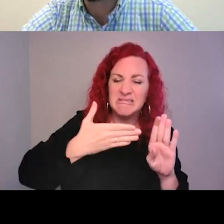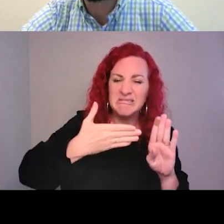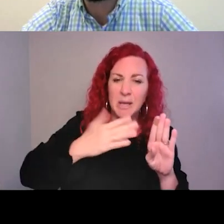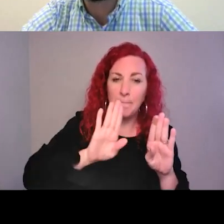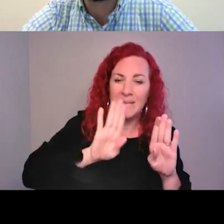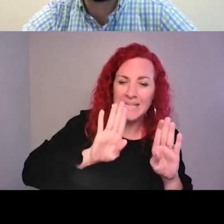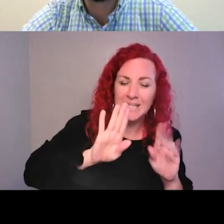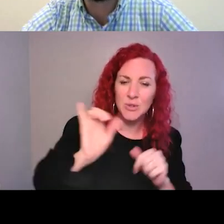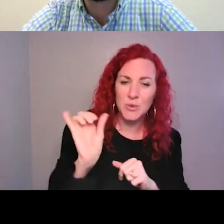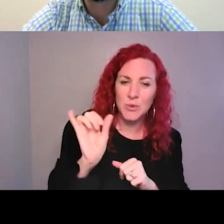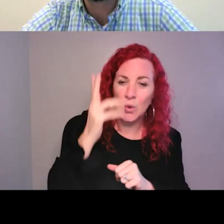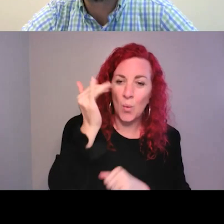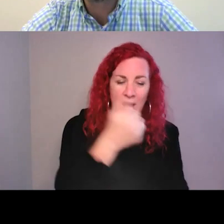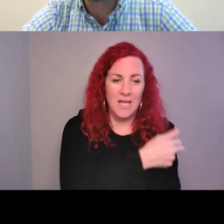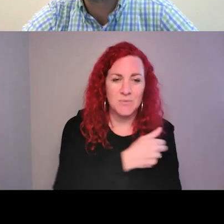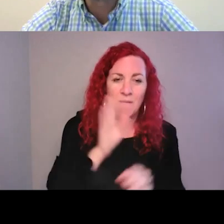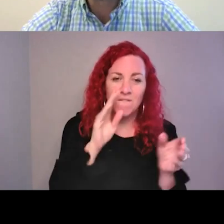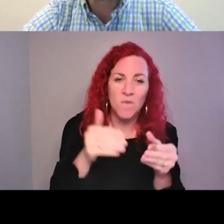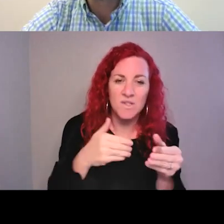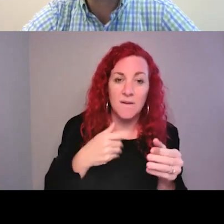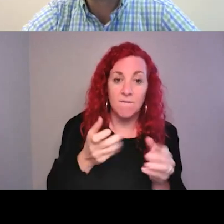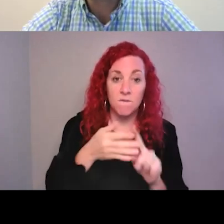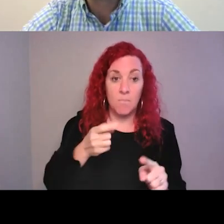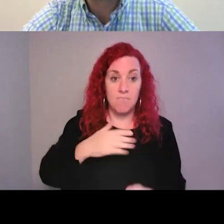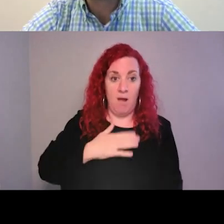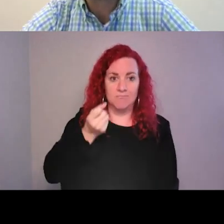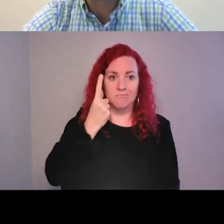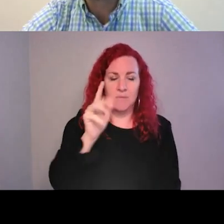HOSPITAL FOCUS IN MARYLAND. I AM WILLING FOR GIVE IT A SHOT.